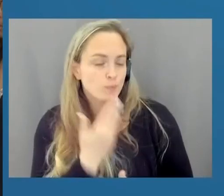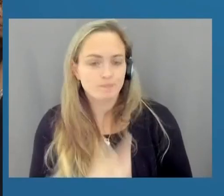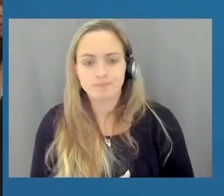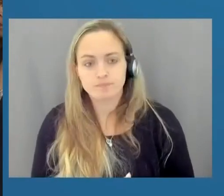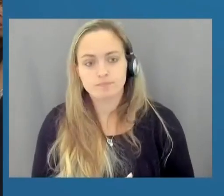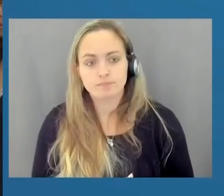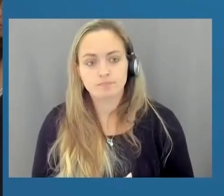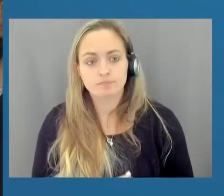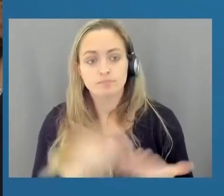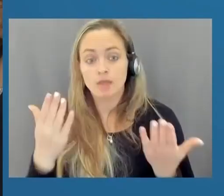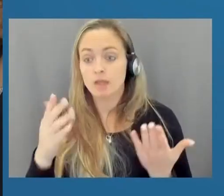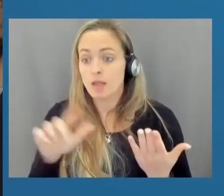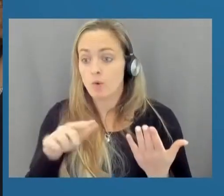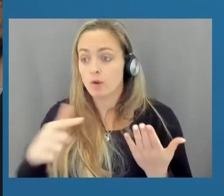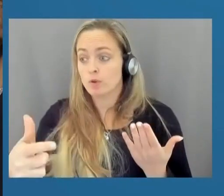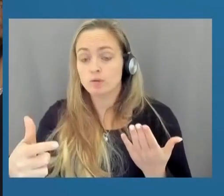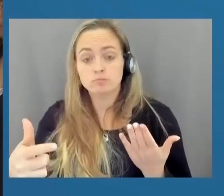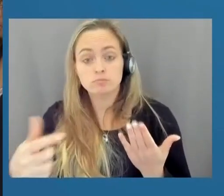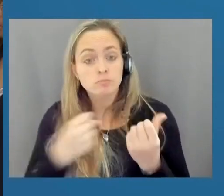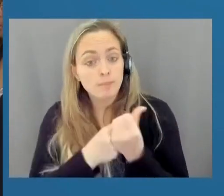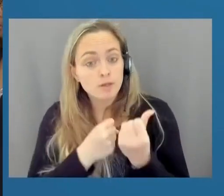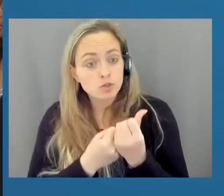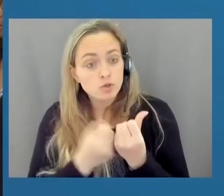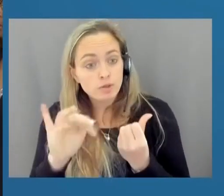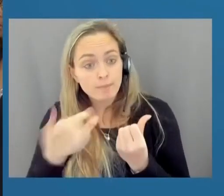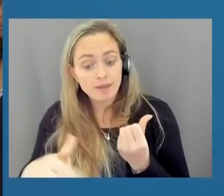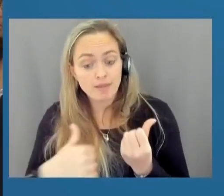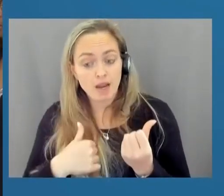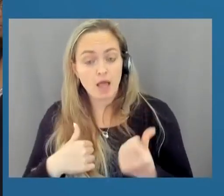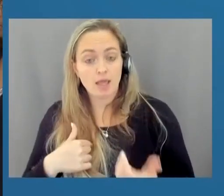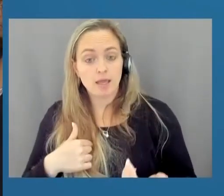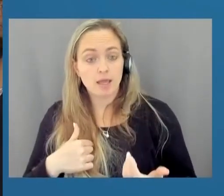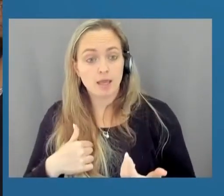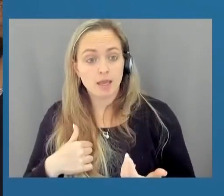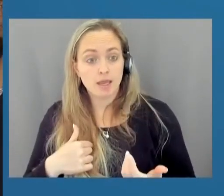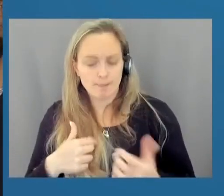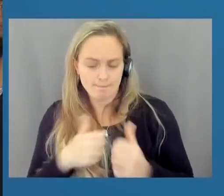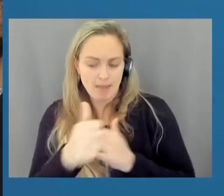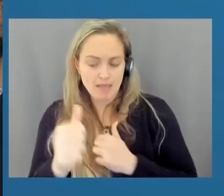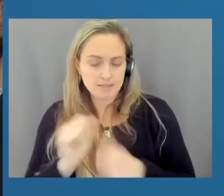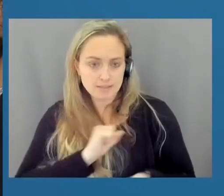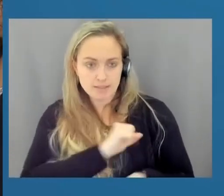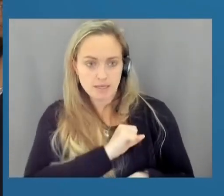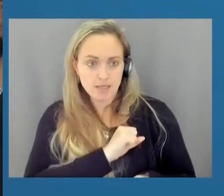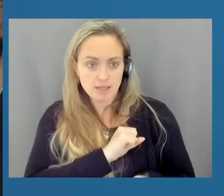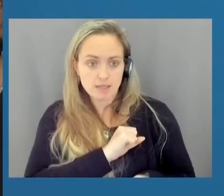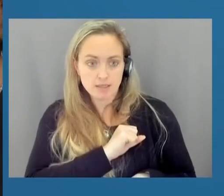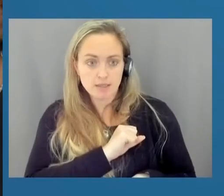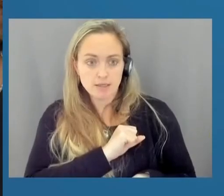bring up, uh, the sponsor of the bill I, uh, passed in the Senate, uh, on the assembly side, Assembly member Jeff Dinowitz.